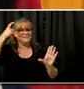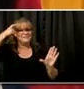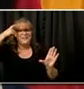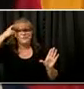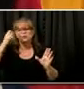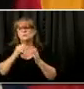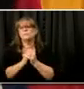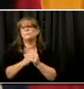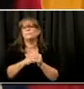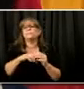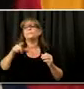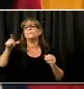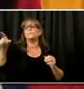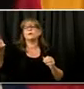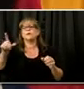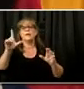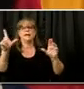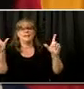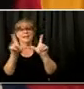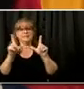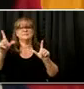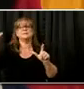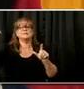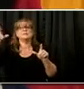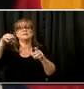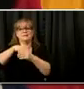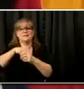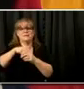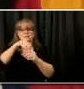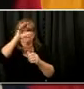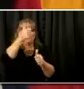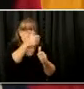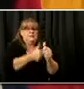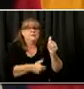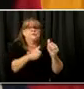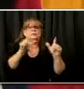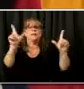we are connecting with our students both in person and online setting up mental health hotlines